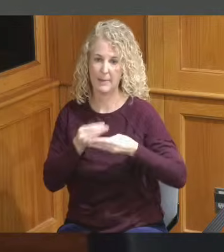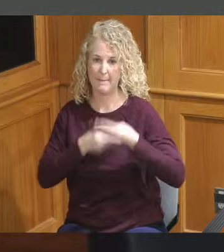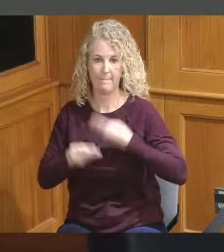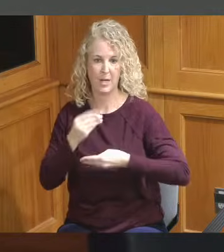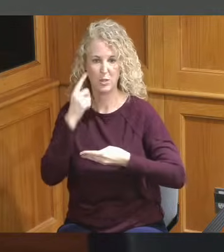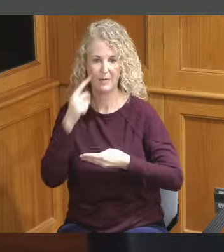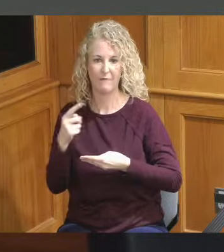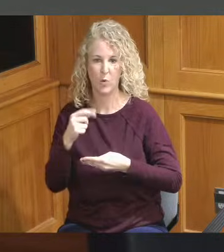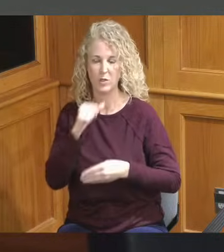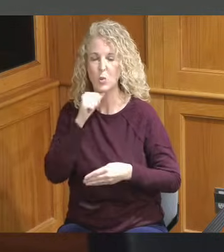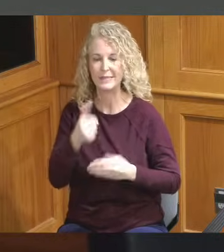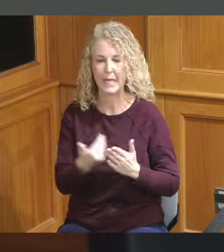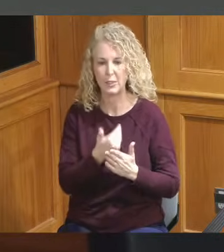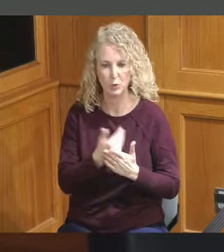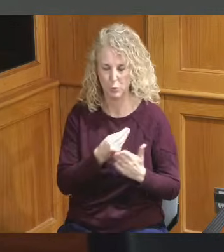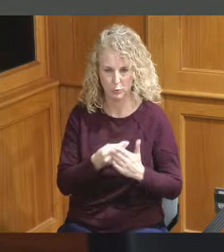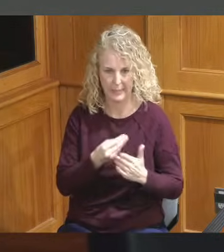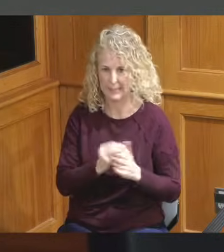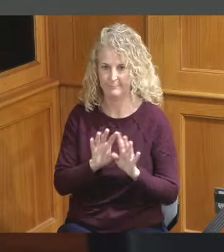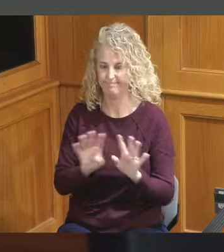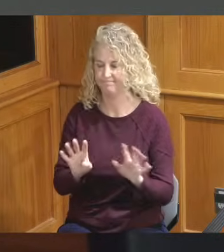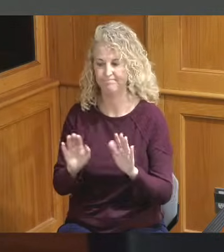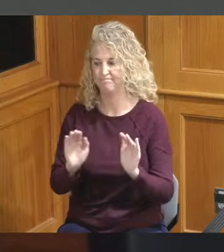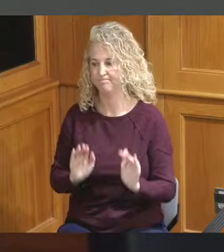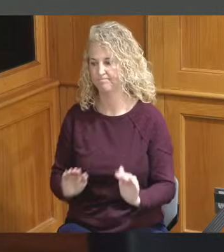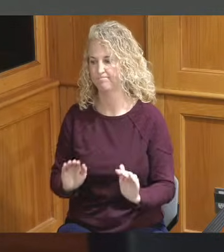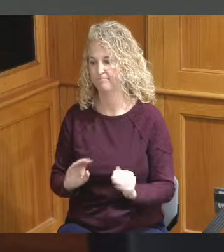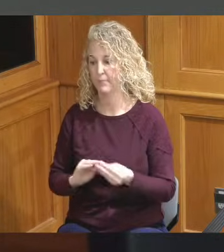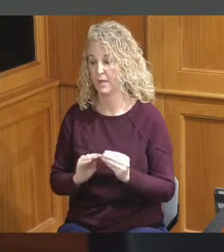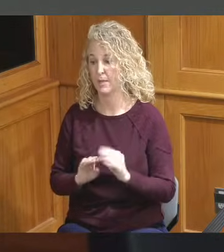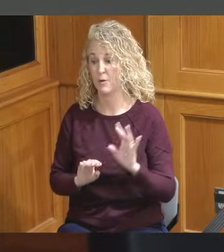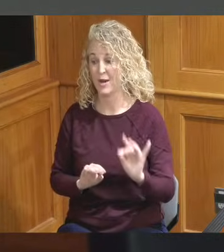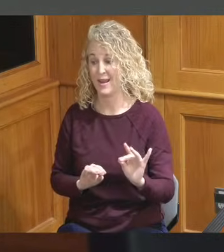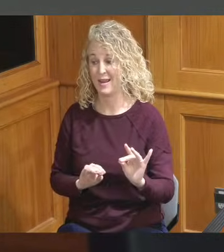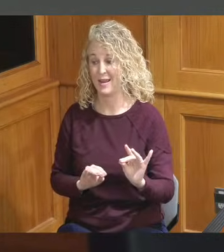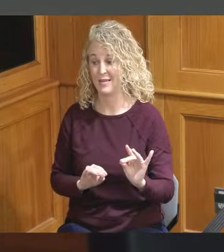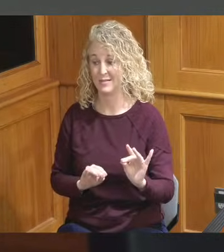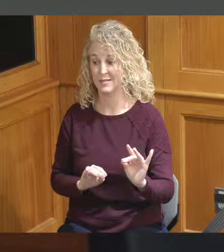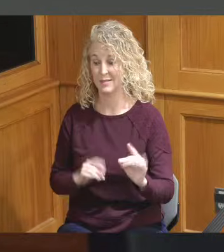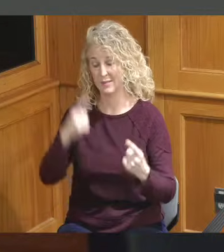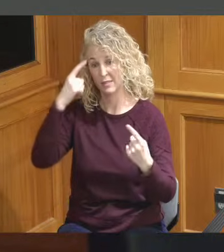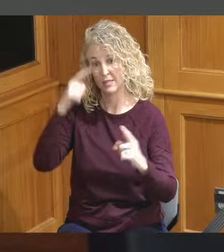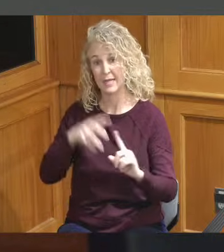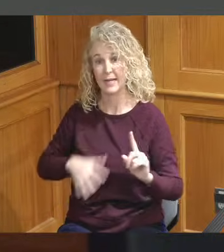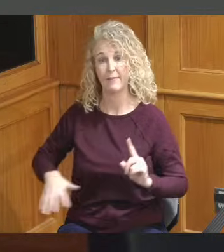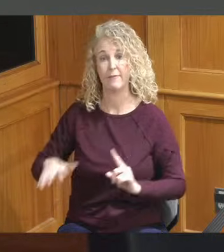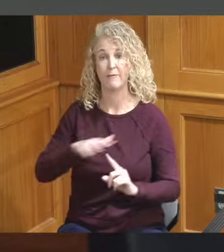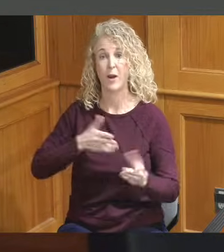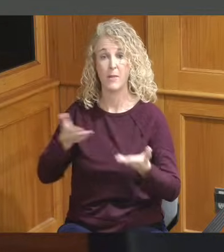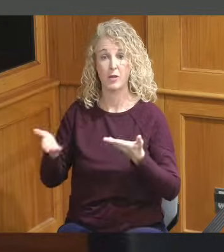for the project even with that change. item number eight is an Environmental Services issue. This is